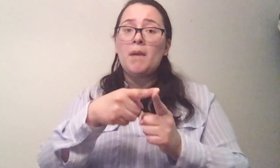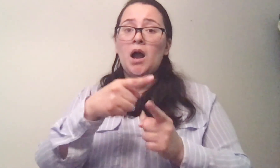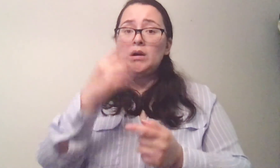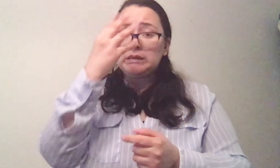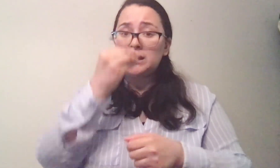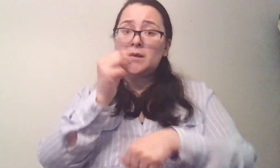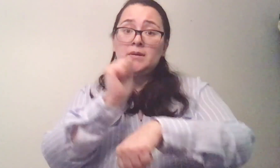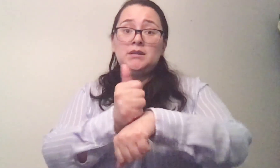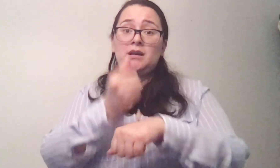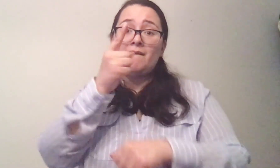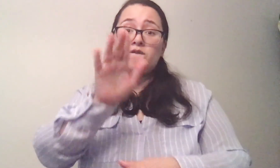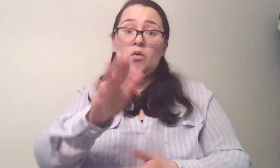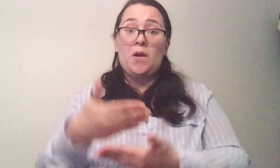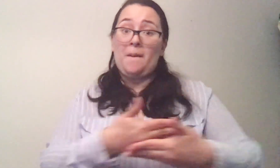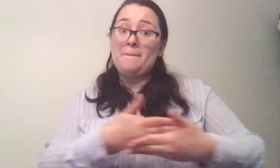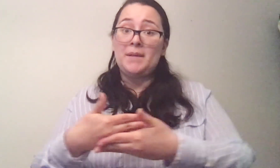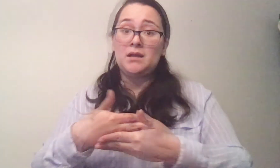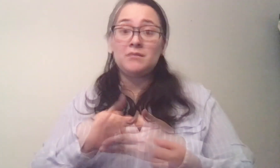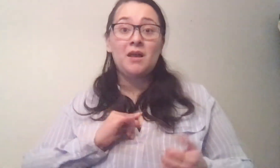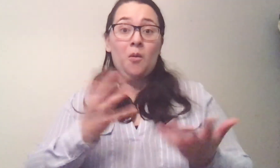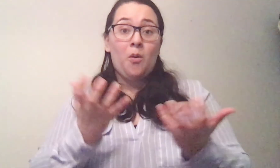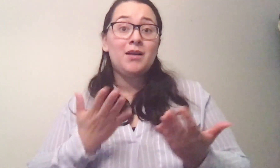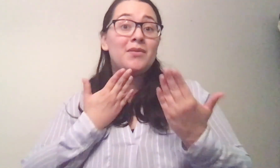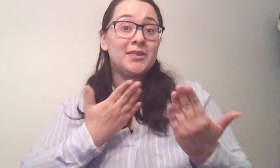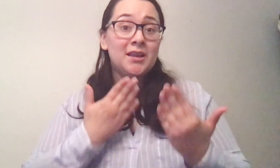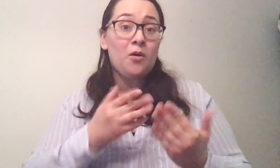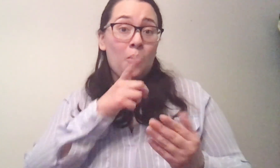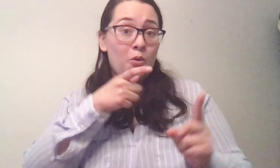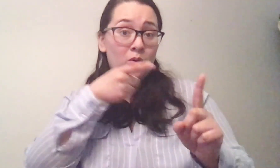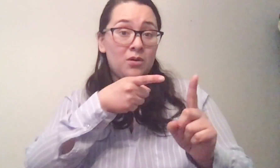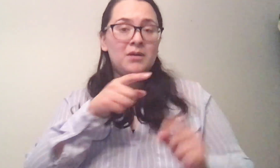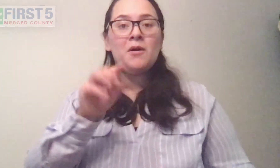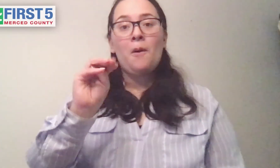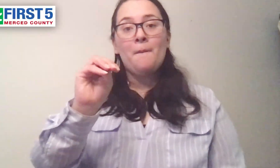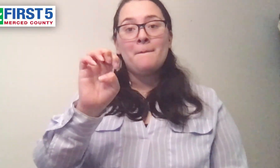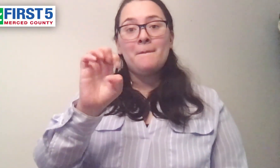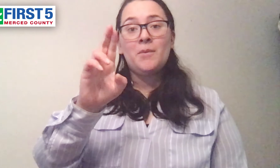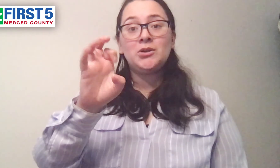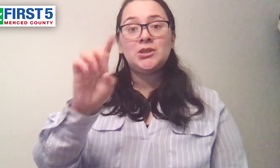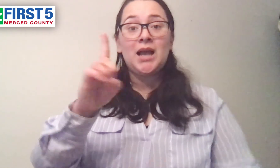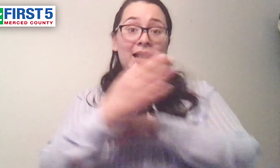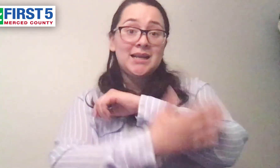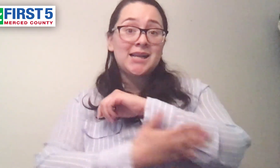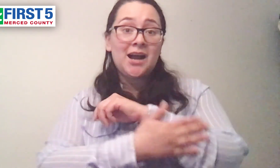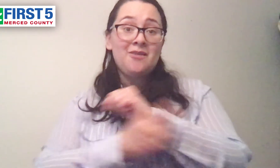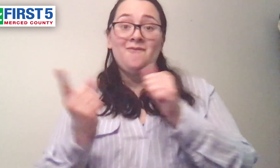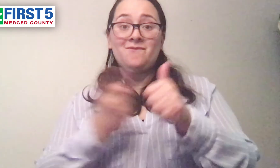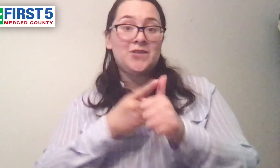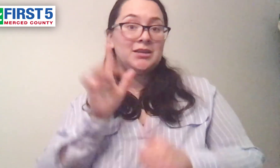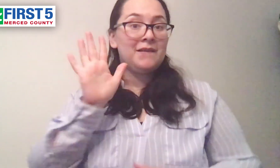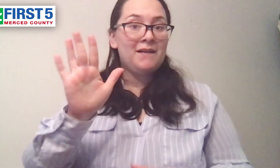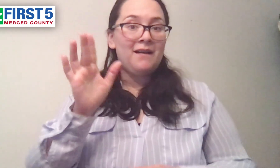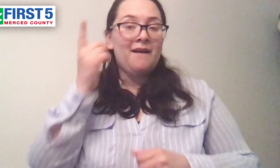the sleep set up for your baby. I want to thank Merced County First 5